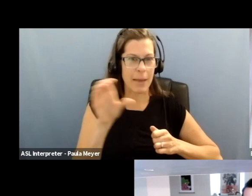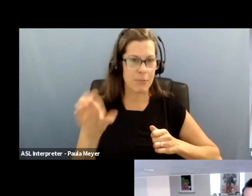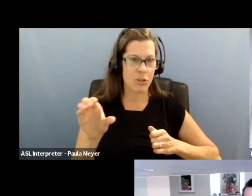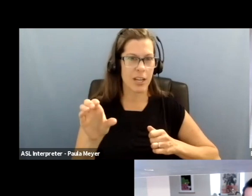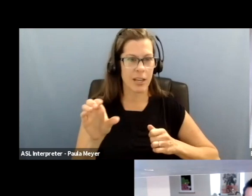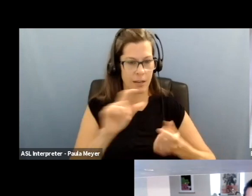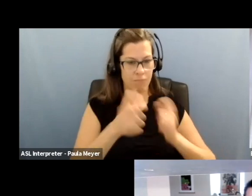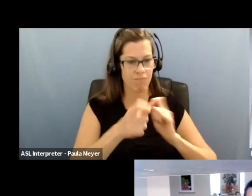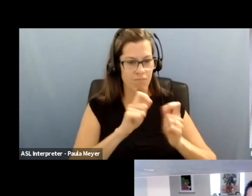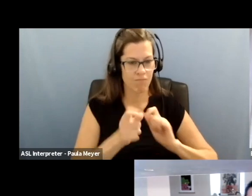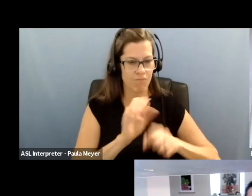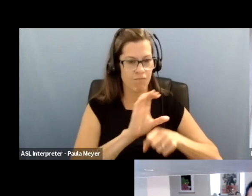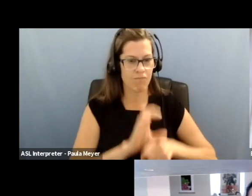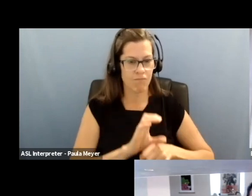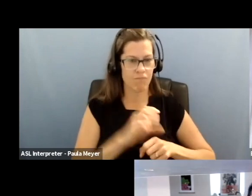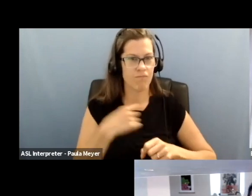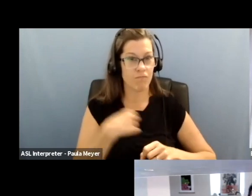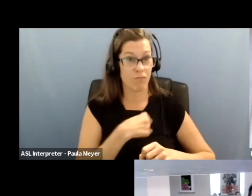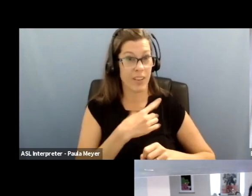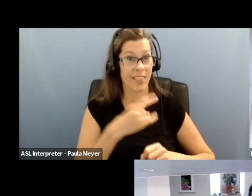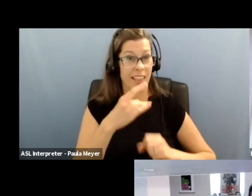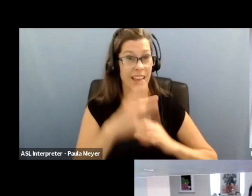We do like to add some kind of contrast